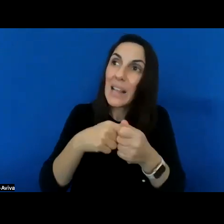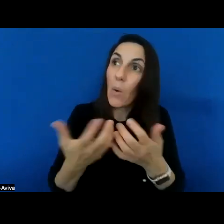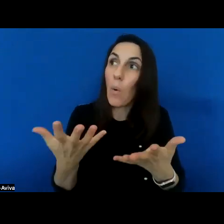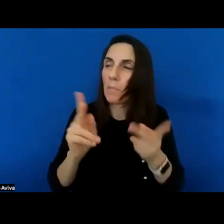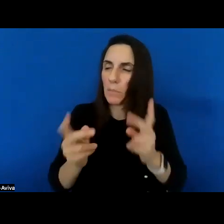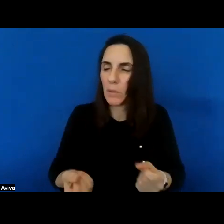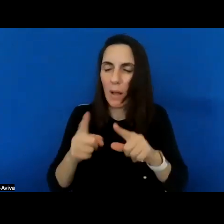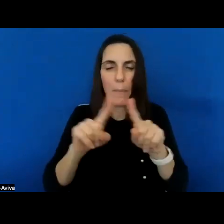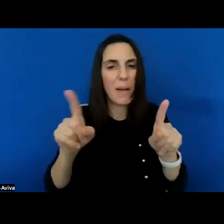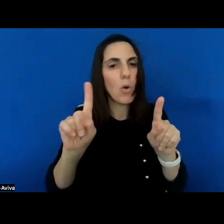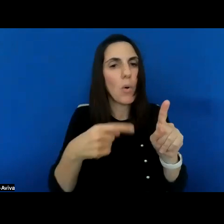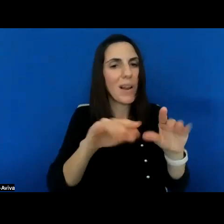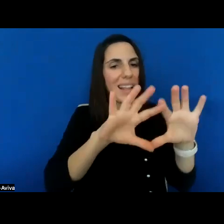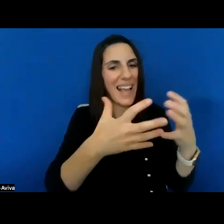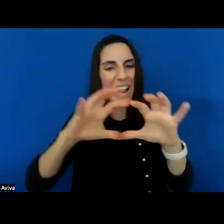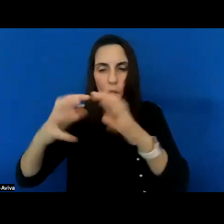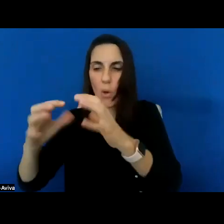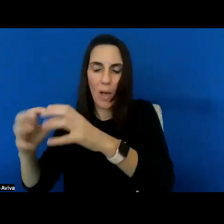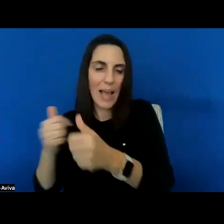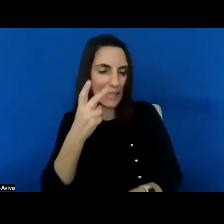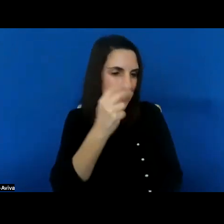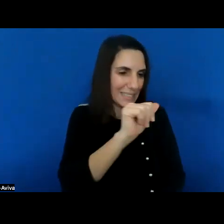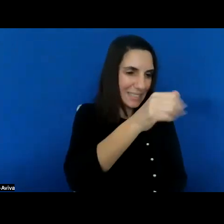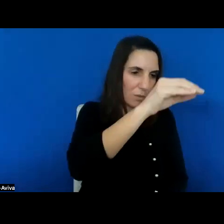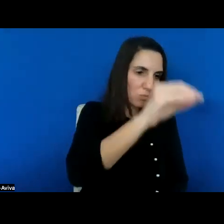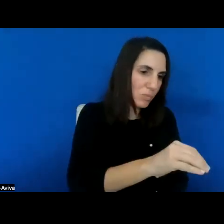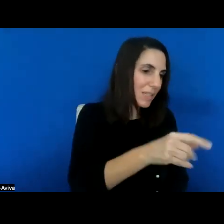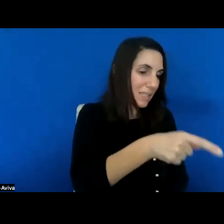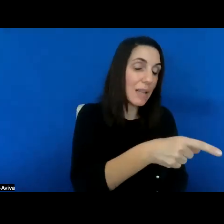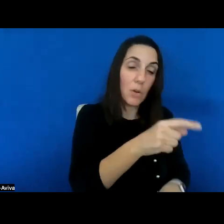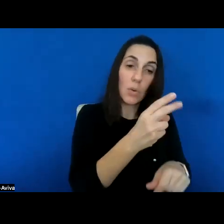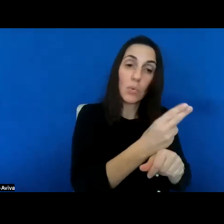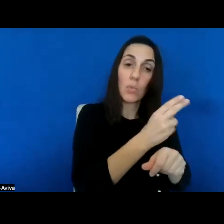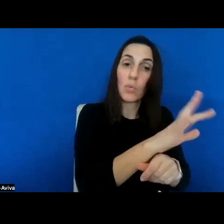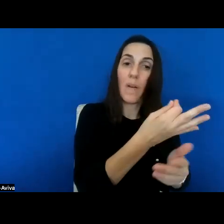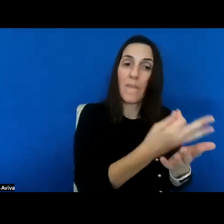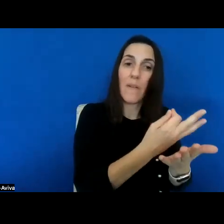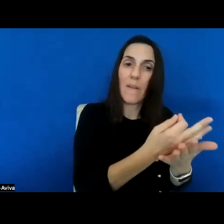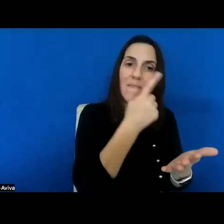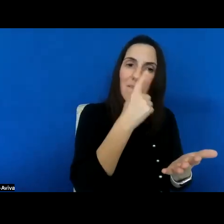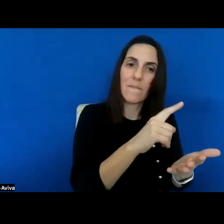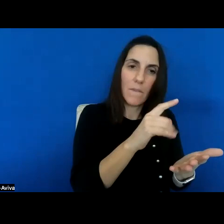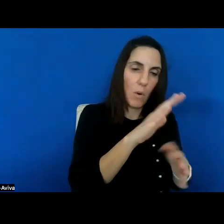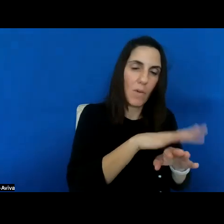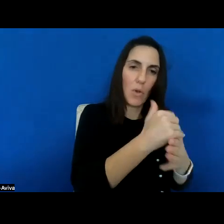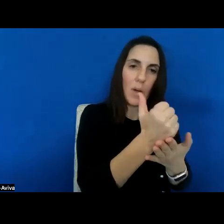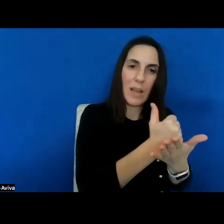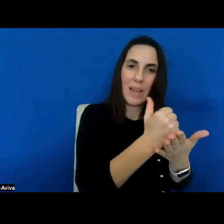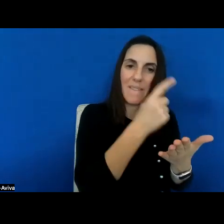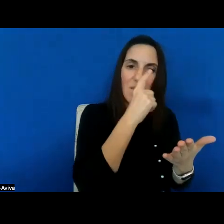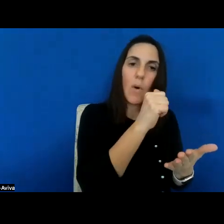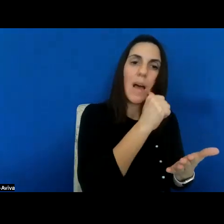I see about 10% of people are using the funds on there be paid debit card for Amazon or